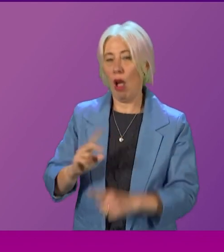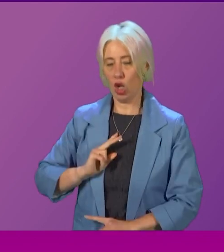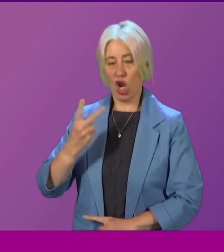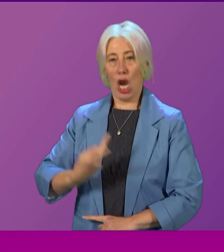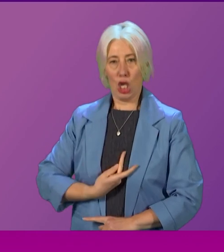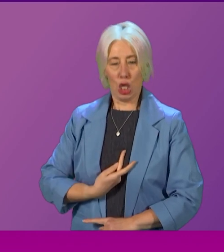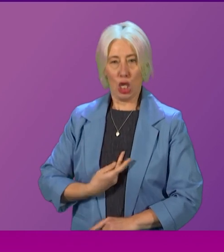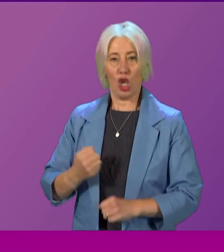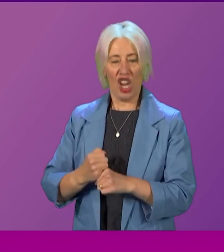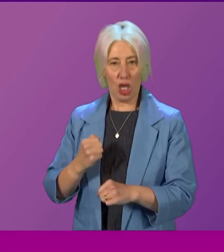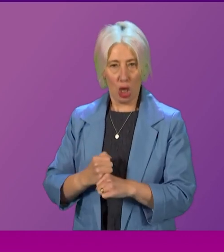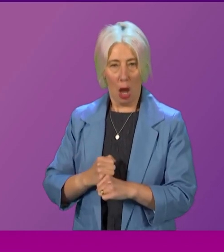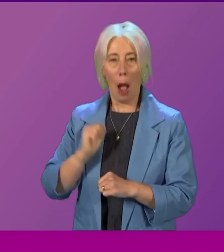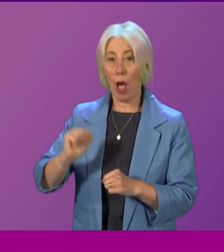voted it down.